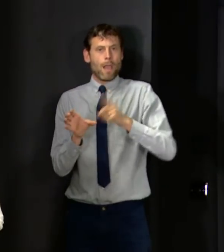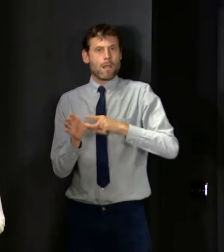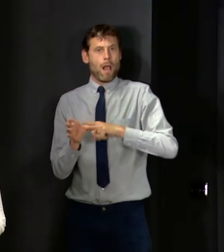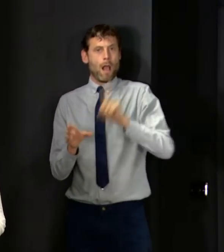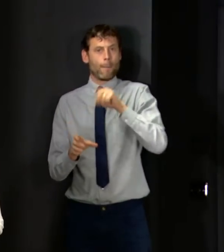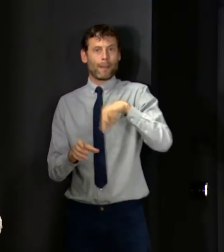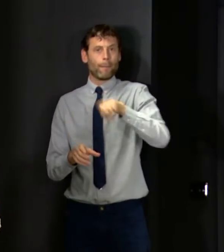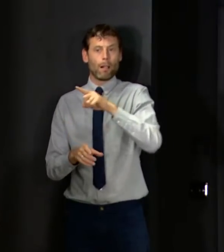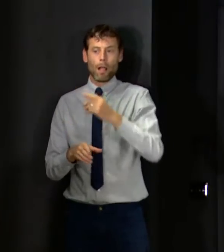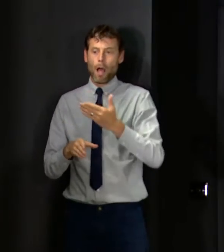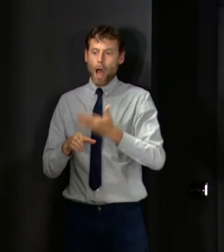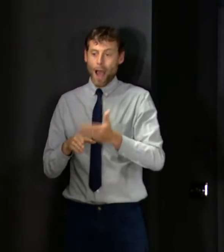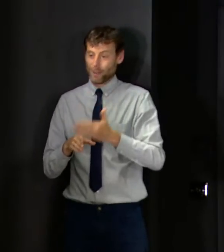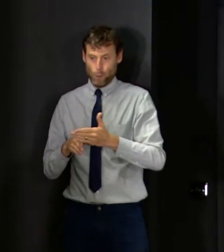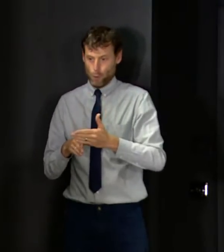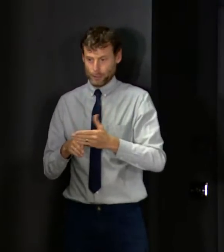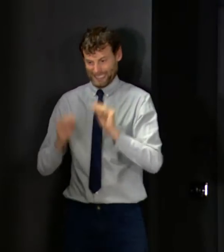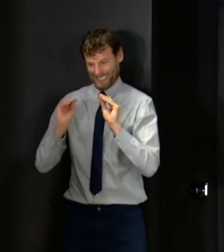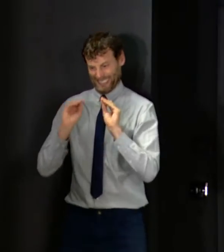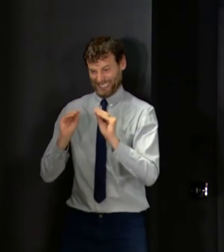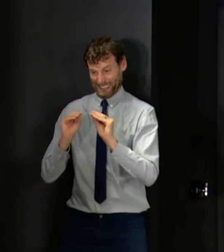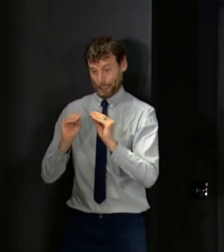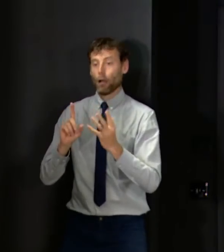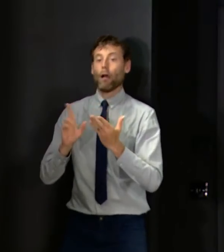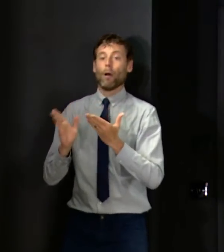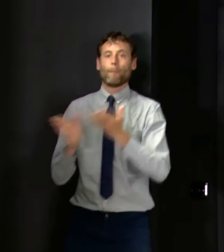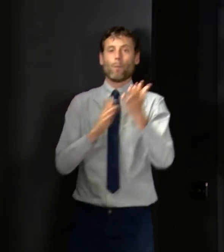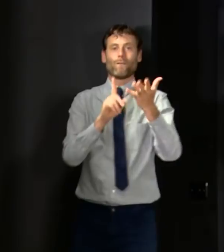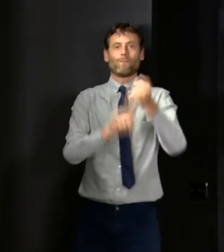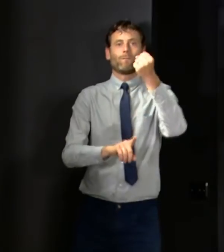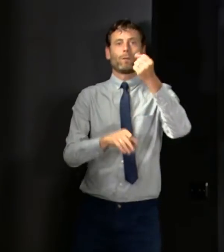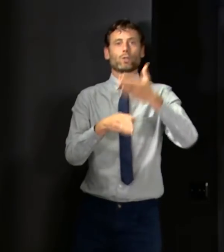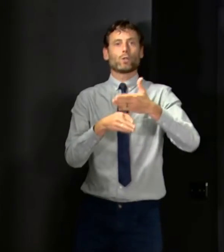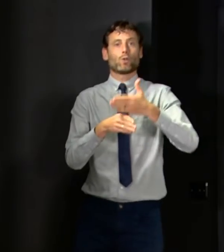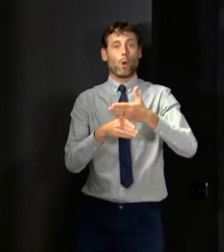to see more and more of our economy opening up over the next few weeks, and I